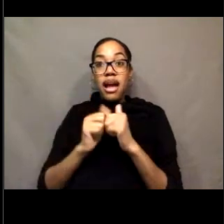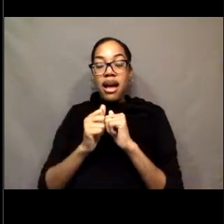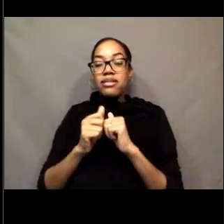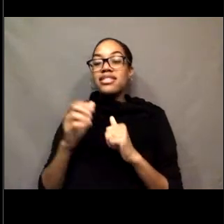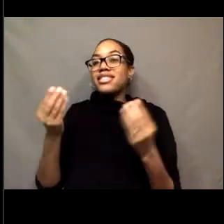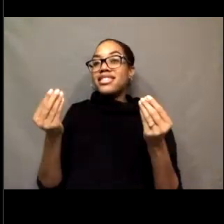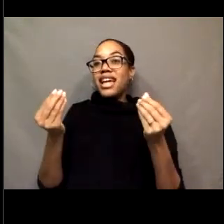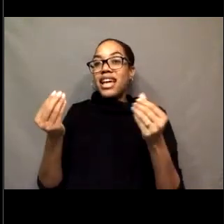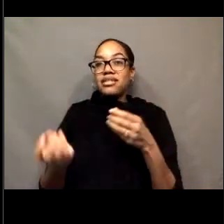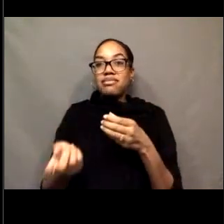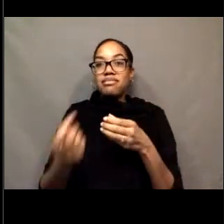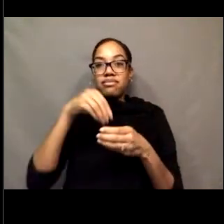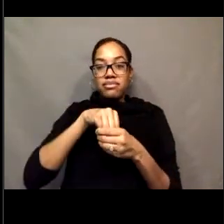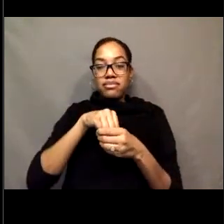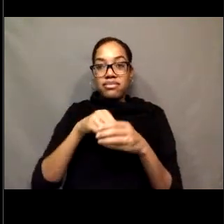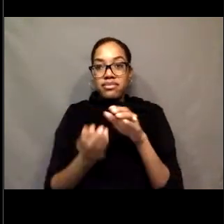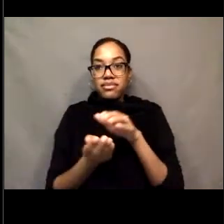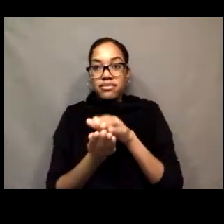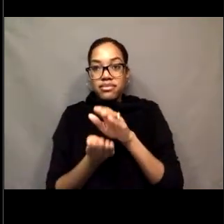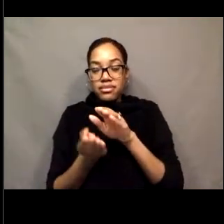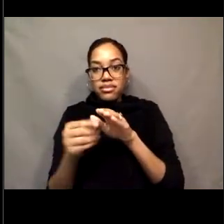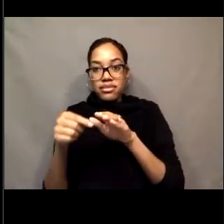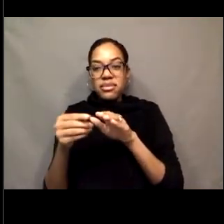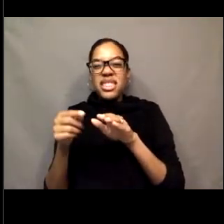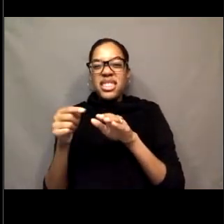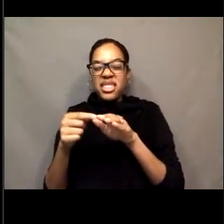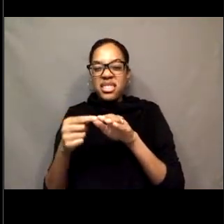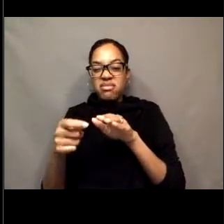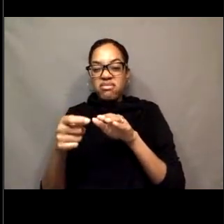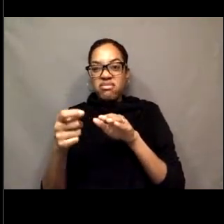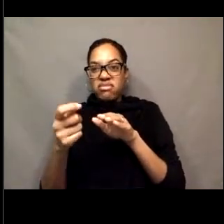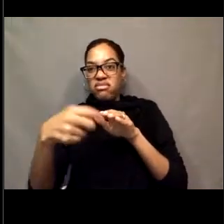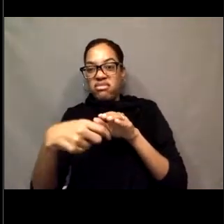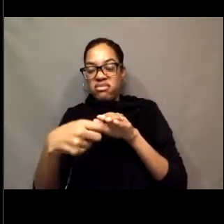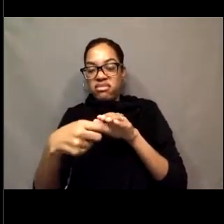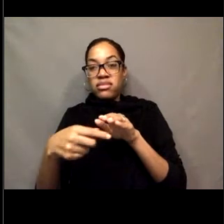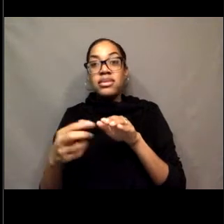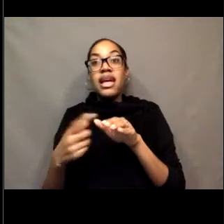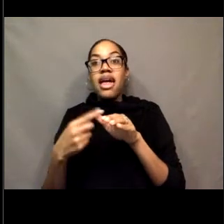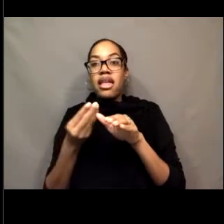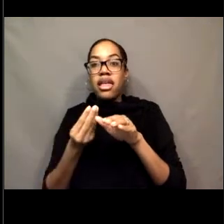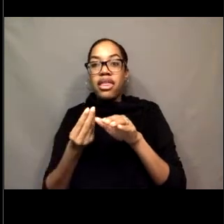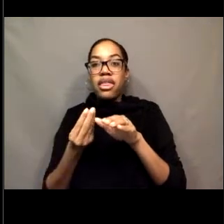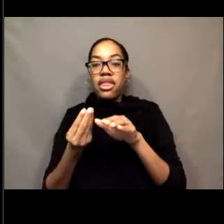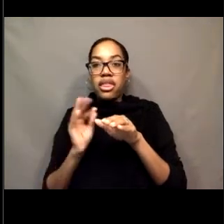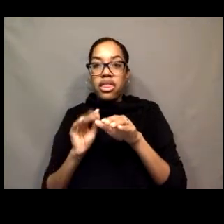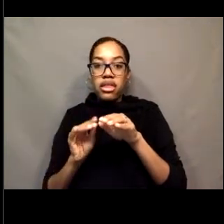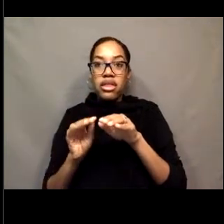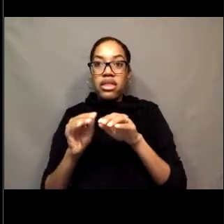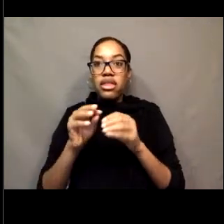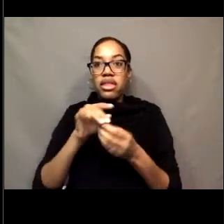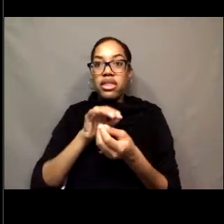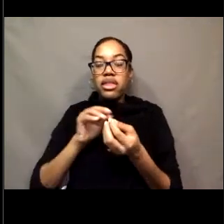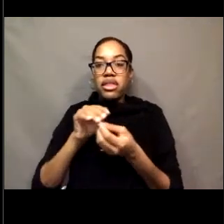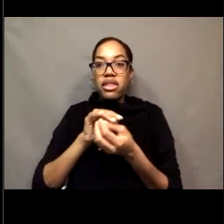and then they secrete this basically shell material around that grain of sand because it's irritating to them